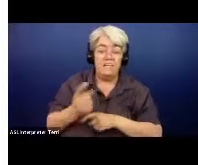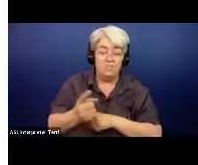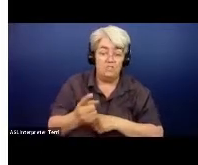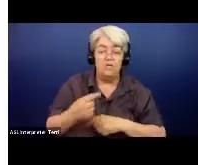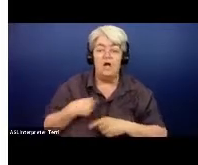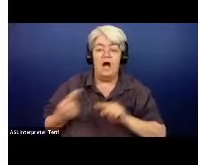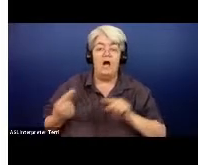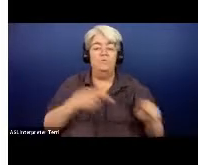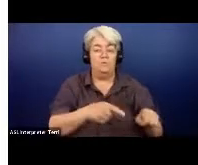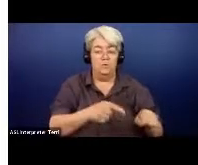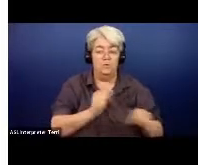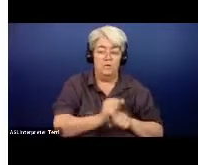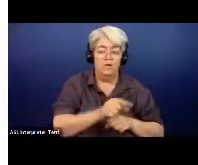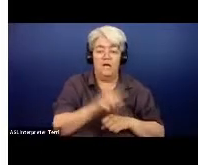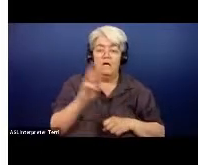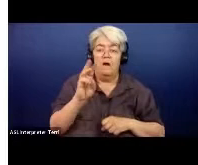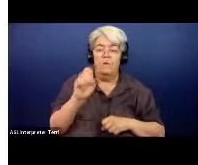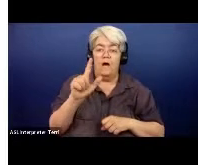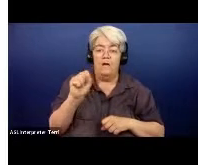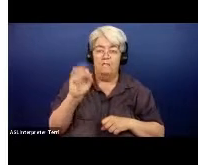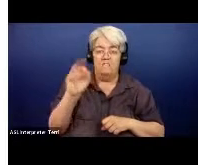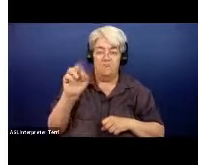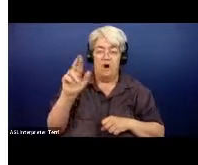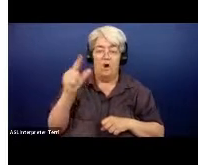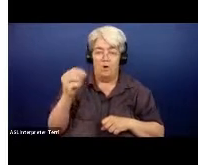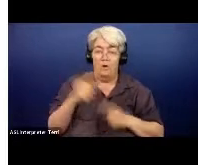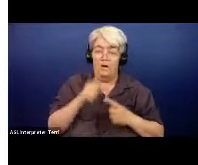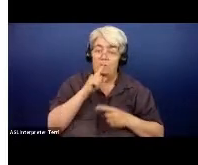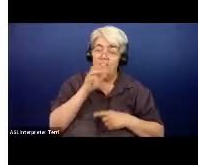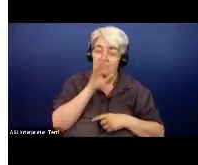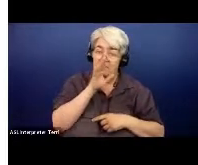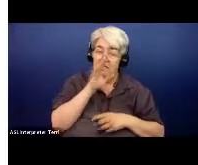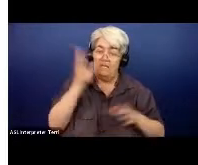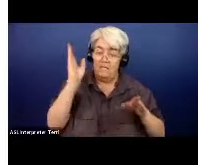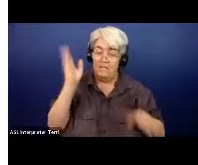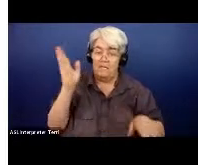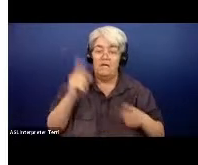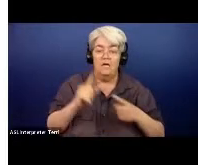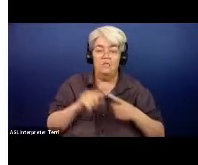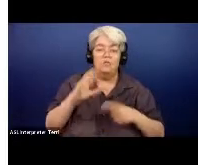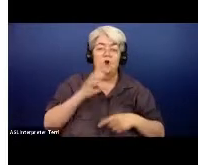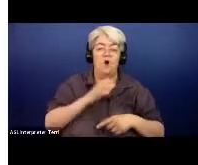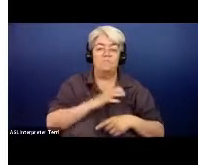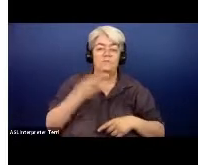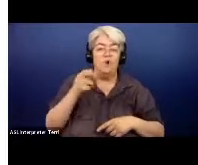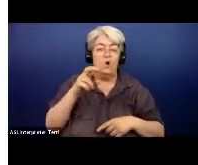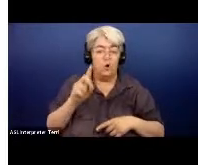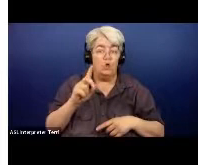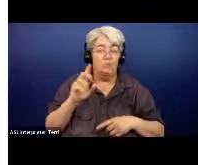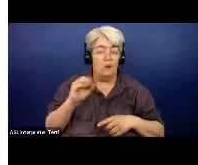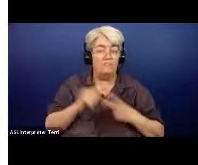at Wells Fargo and ended up speaking and somebody in Congress office heard me and invited me